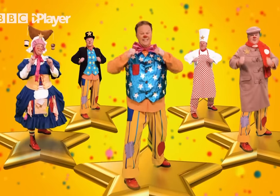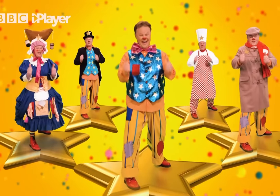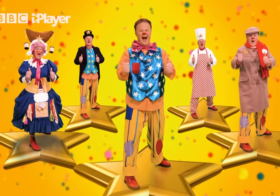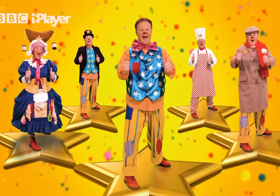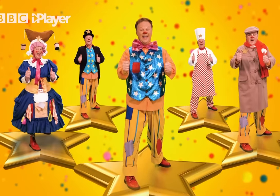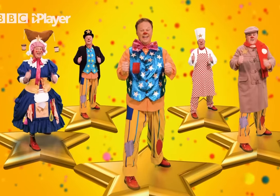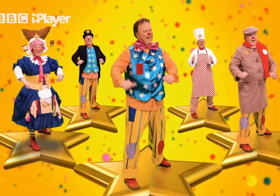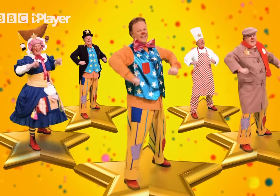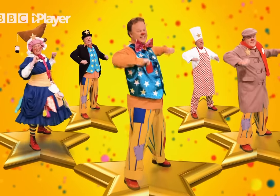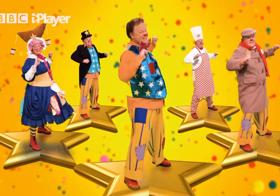shining